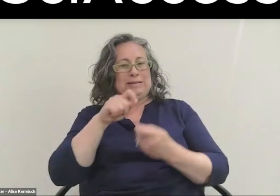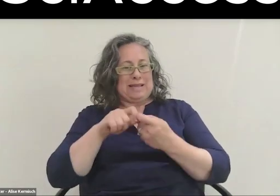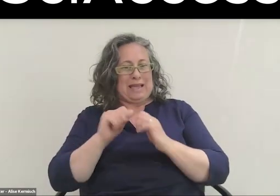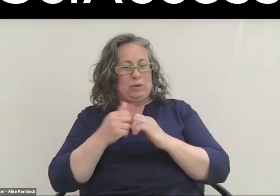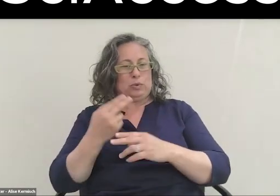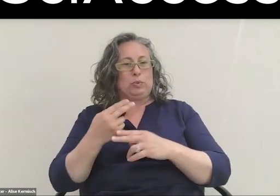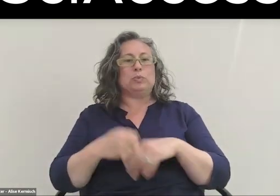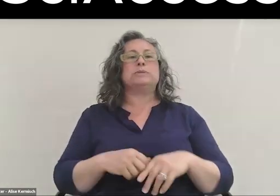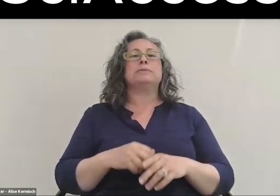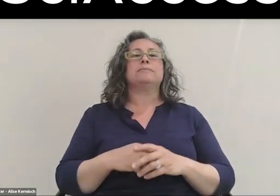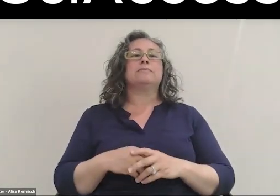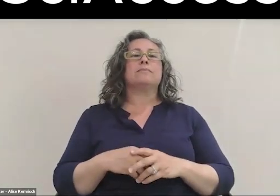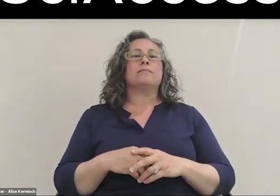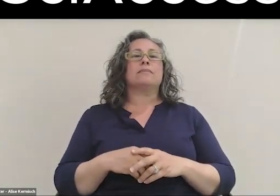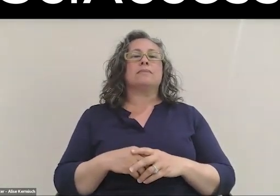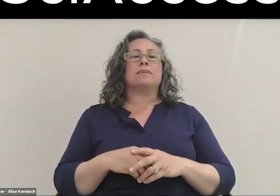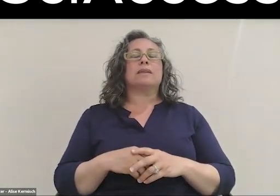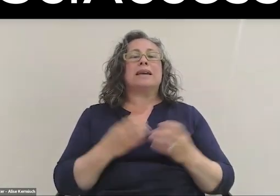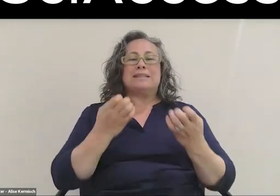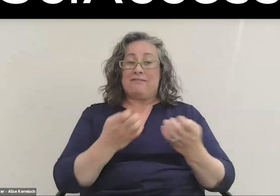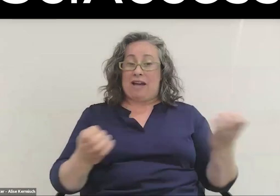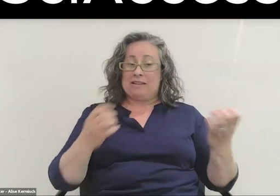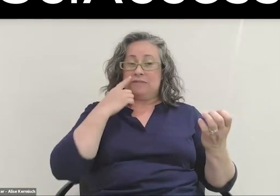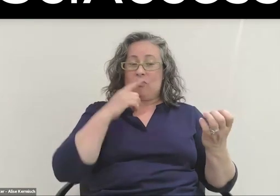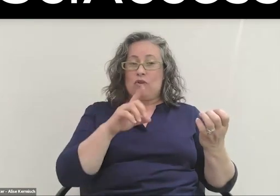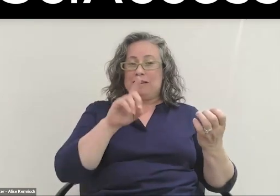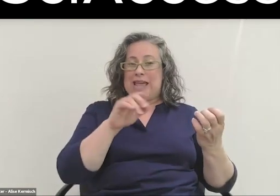Here's a device that allows Danny to position